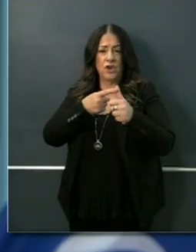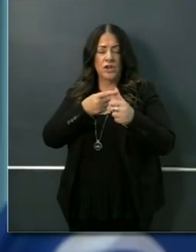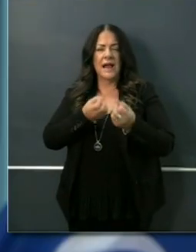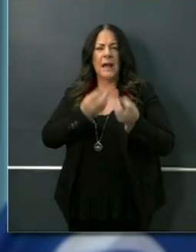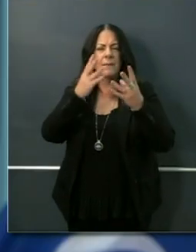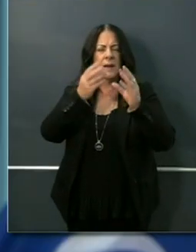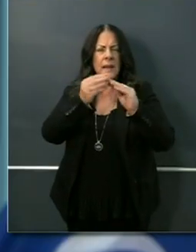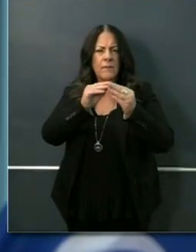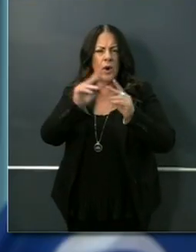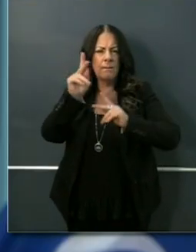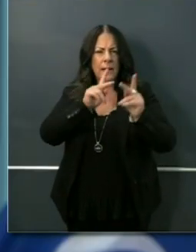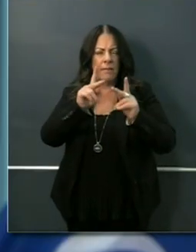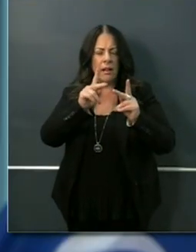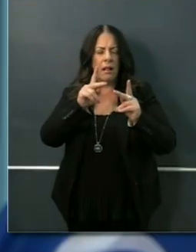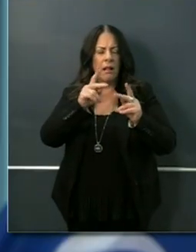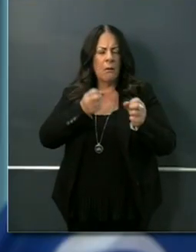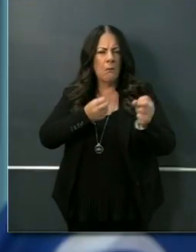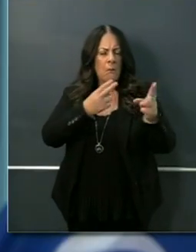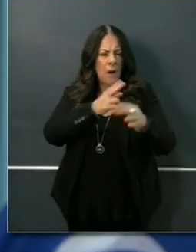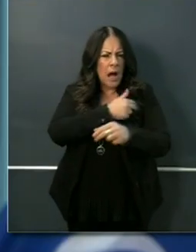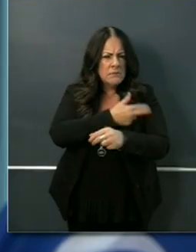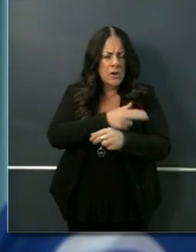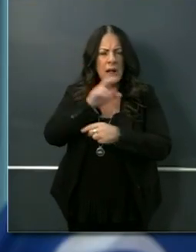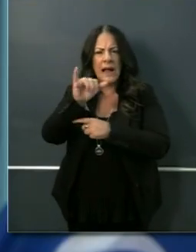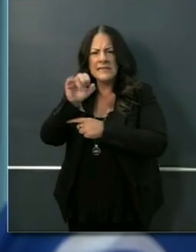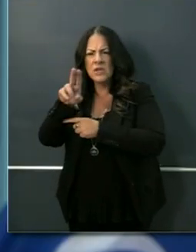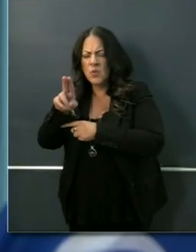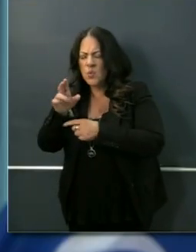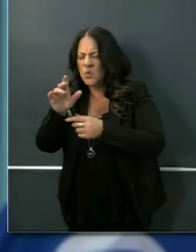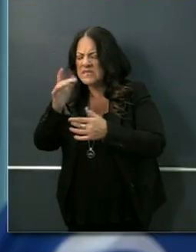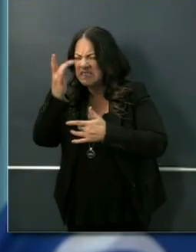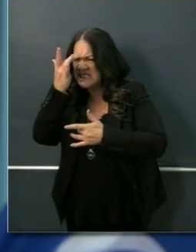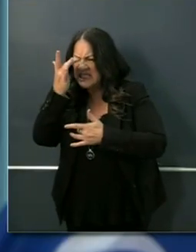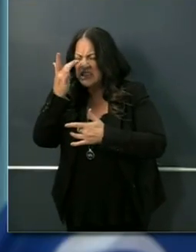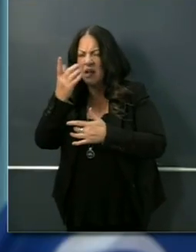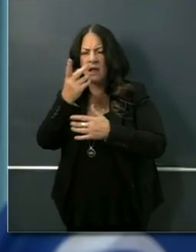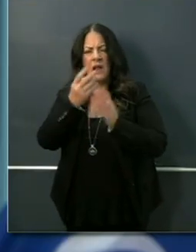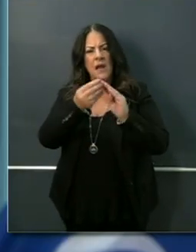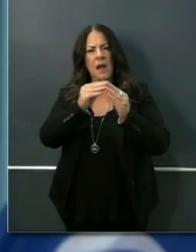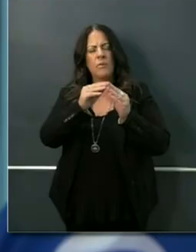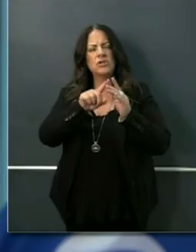THE SAME TIME, I MENTIONED A FEW DAYS AGO WE SAW THE NUMBER